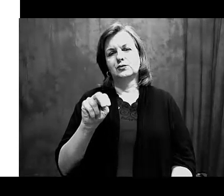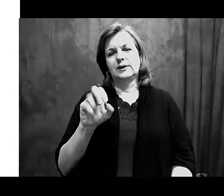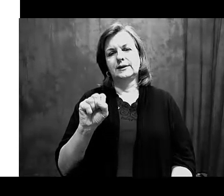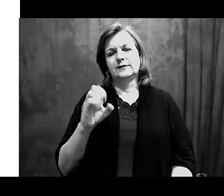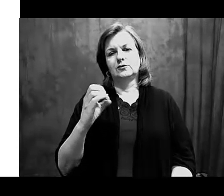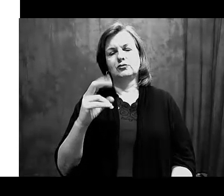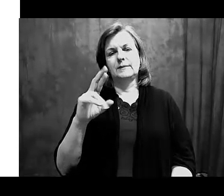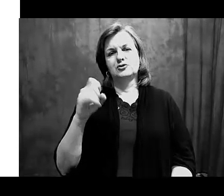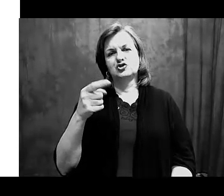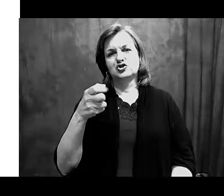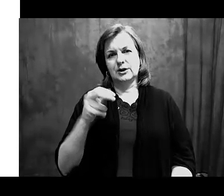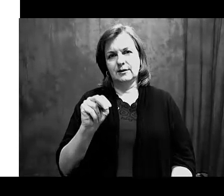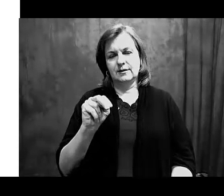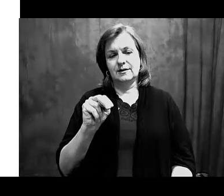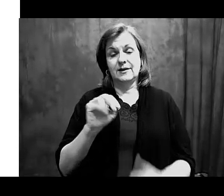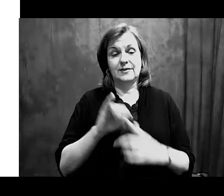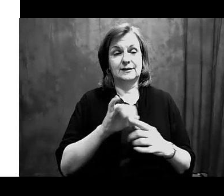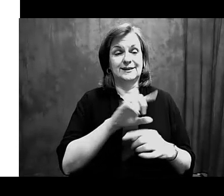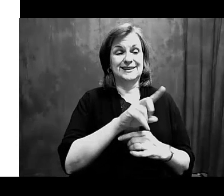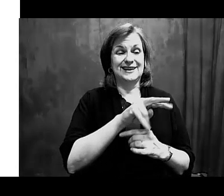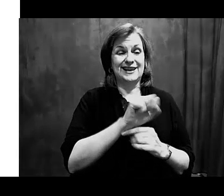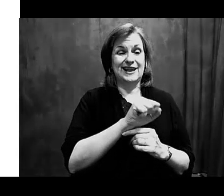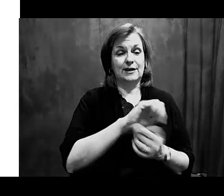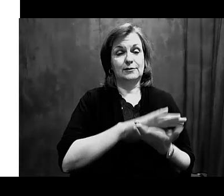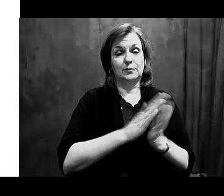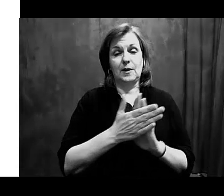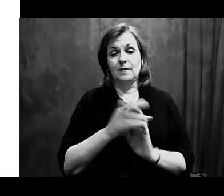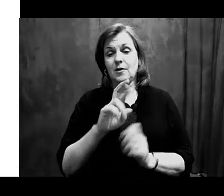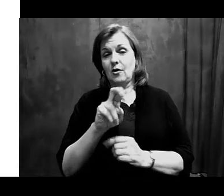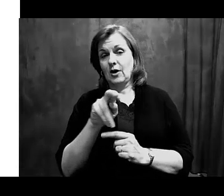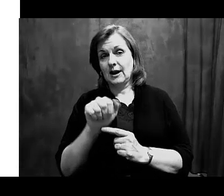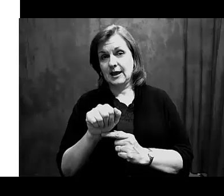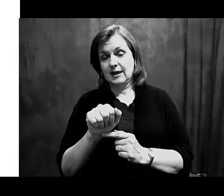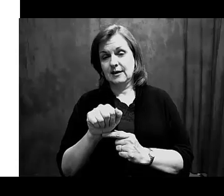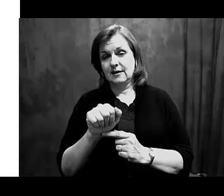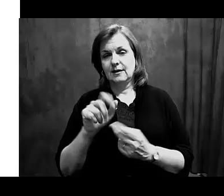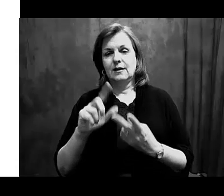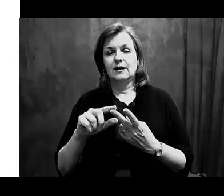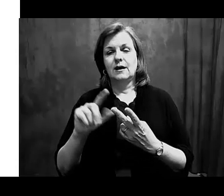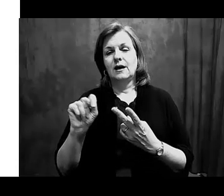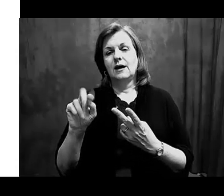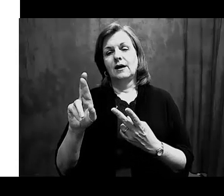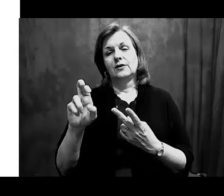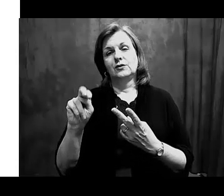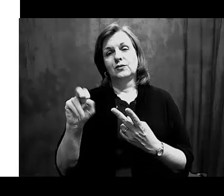and translation. transcription goes from DNA to RNA